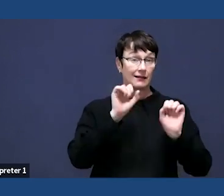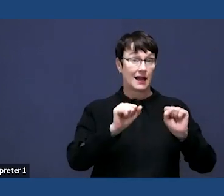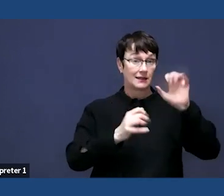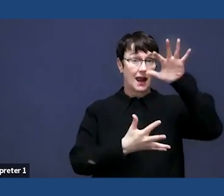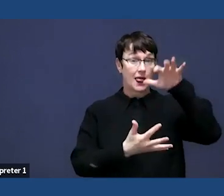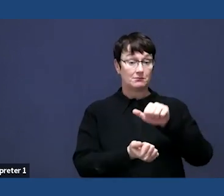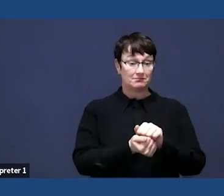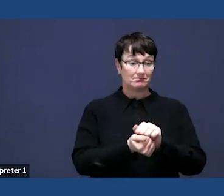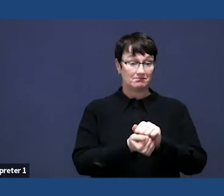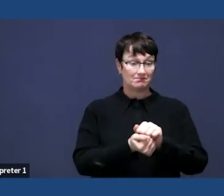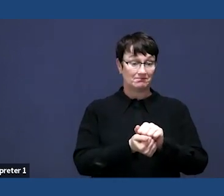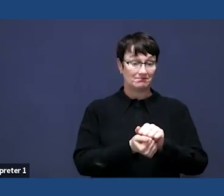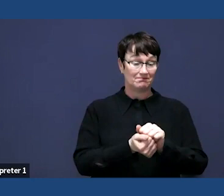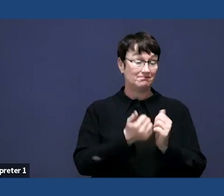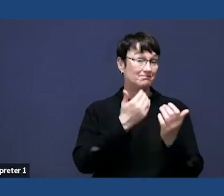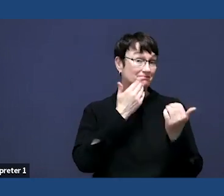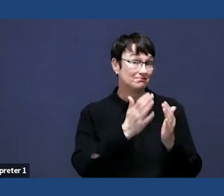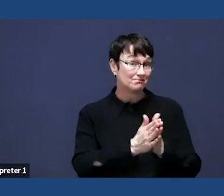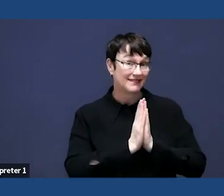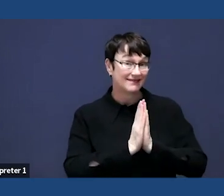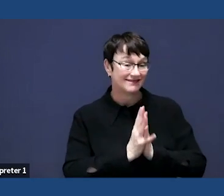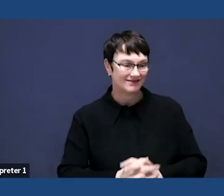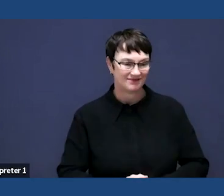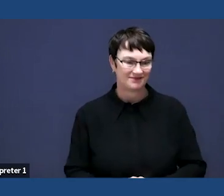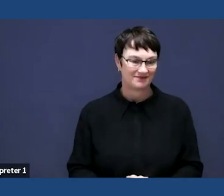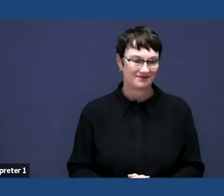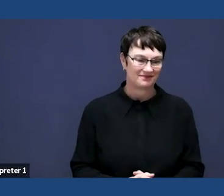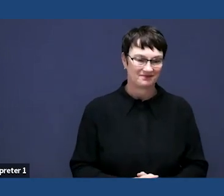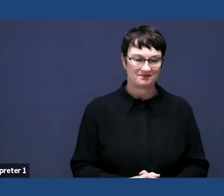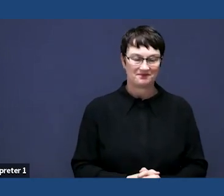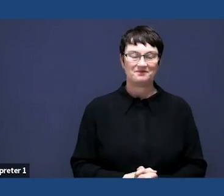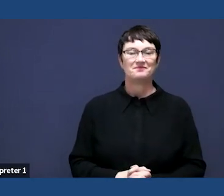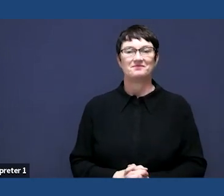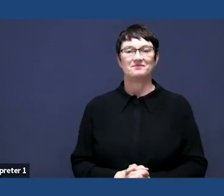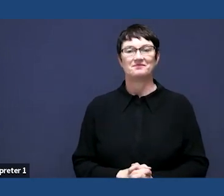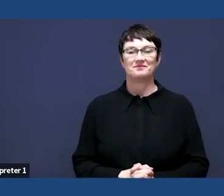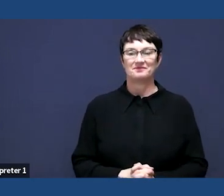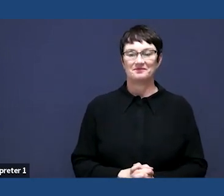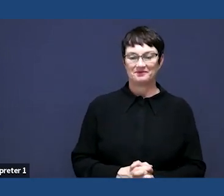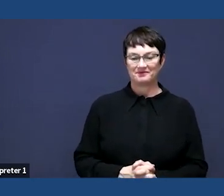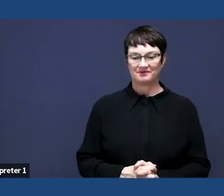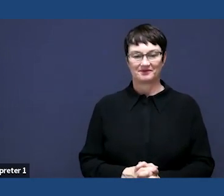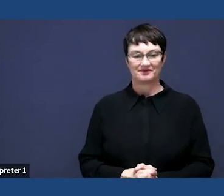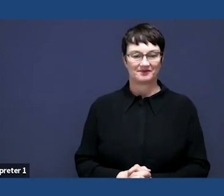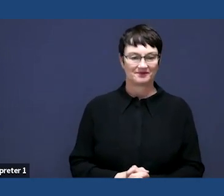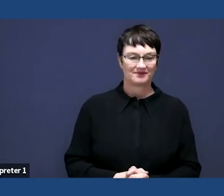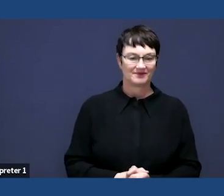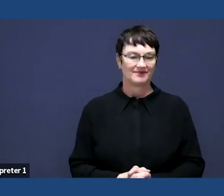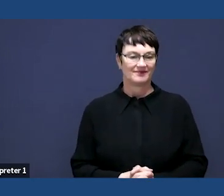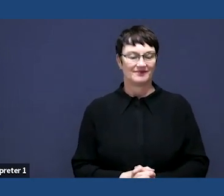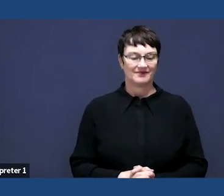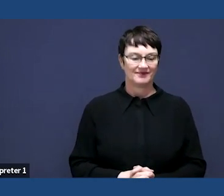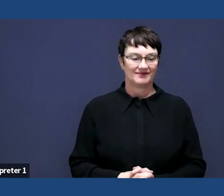Thank you very much, Frances.